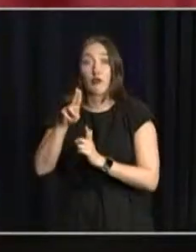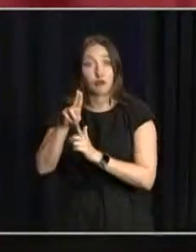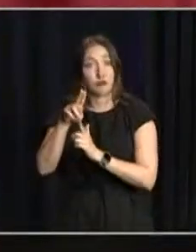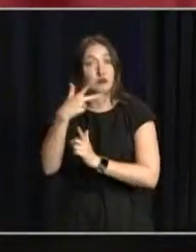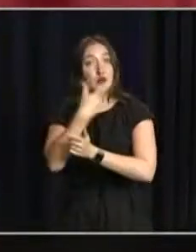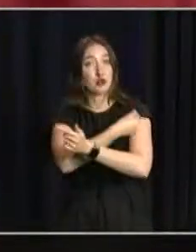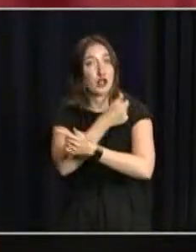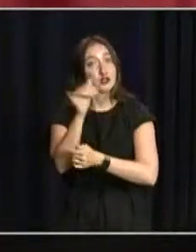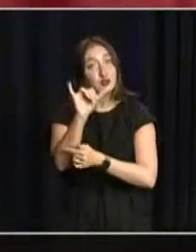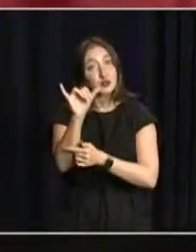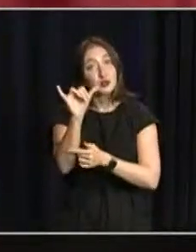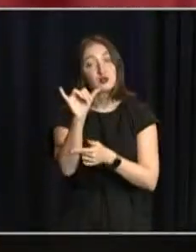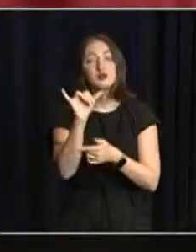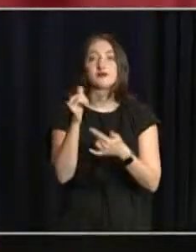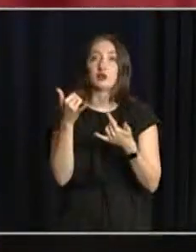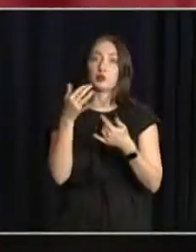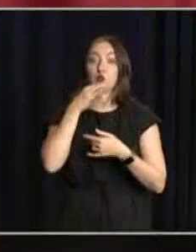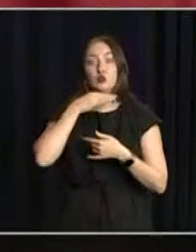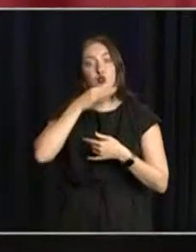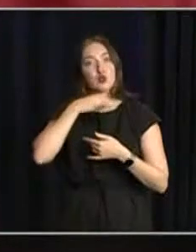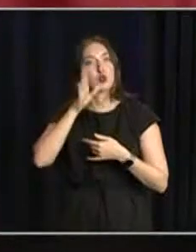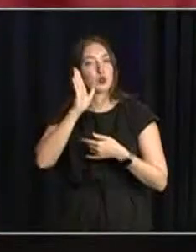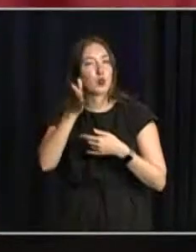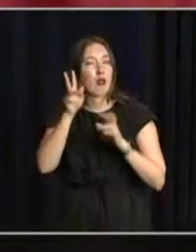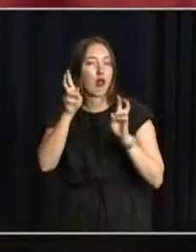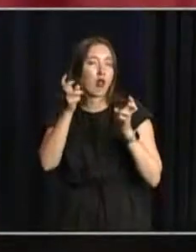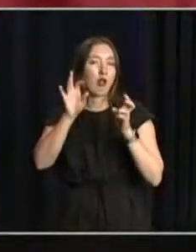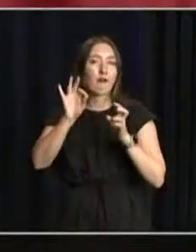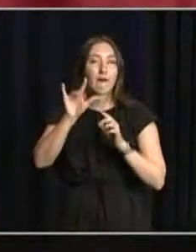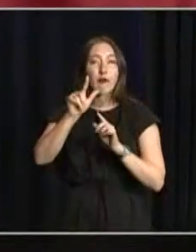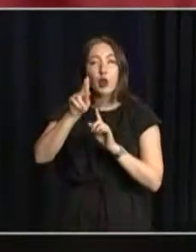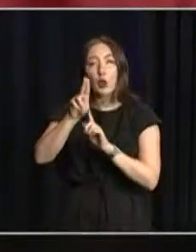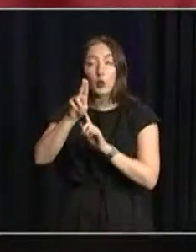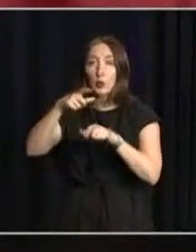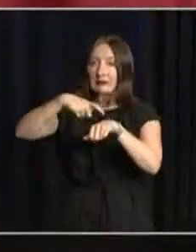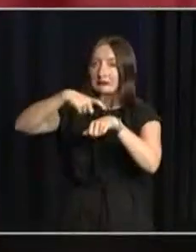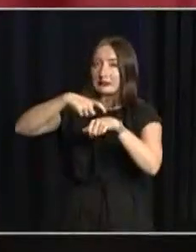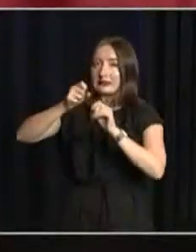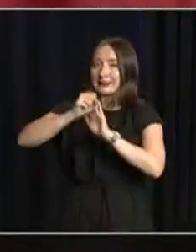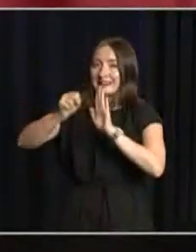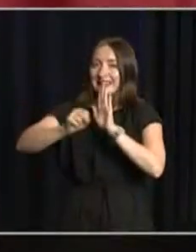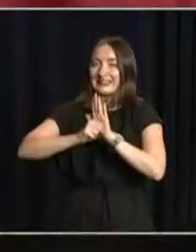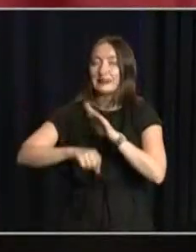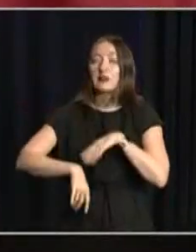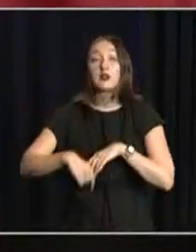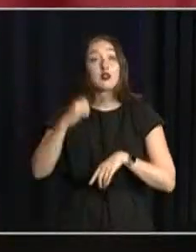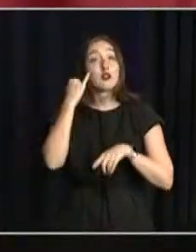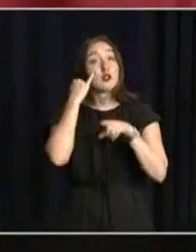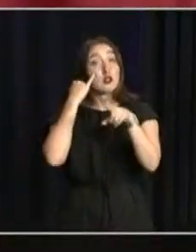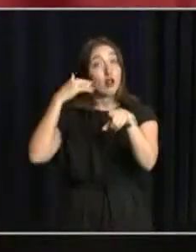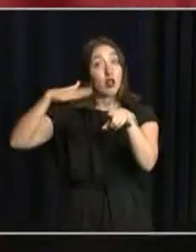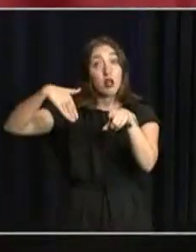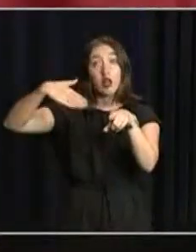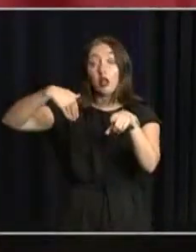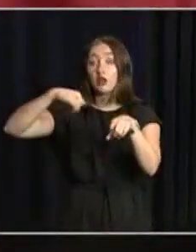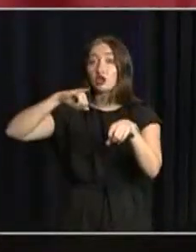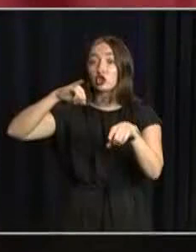protecting everyone from flu as well. For those who have not received your second dose or your one dose of Johnson Johnson vaccine,